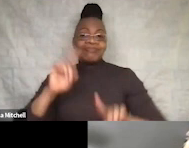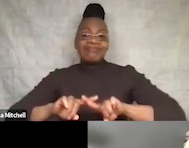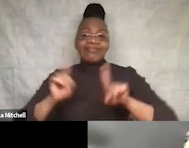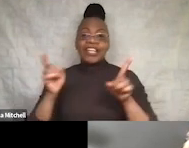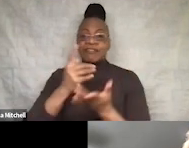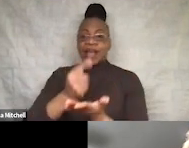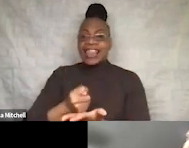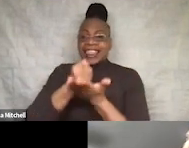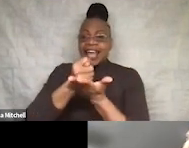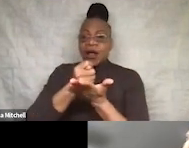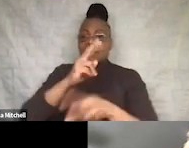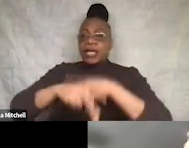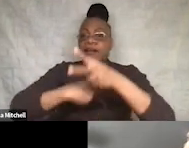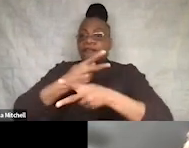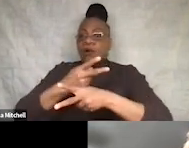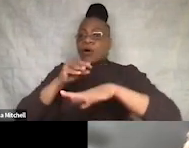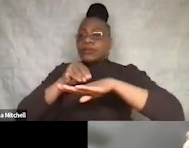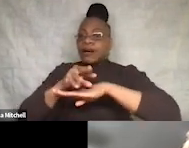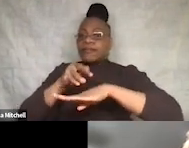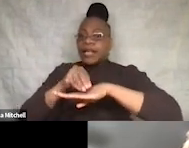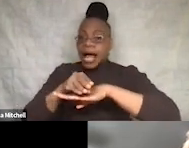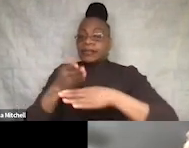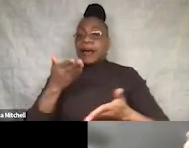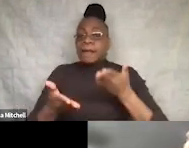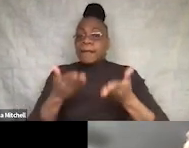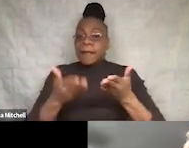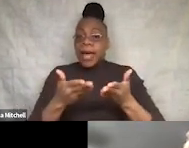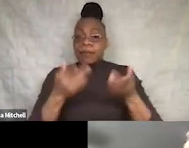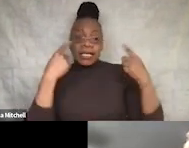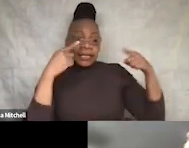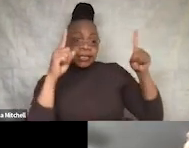and different forms of counseling may work differently for different individuals.